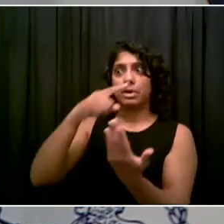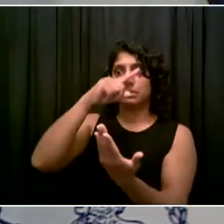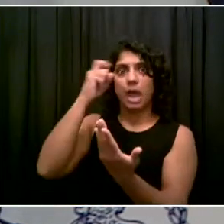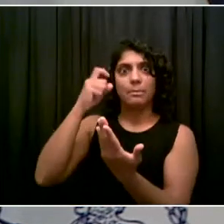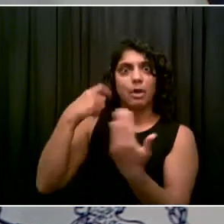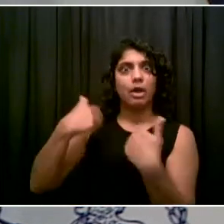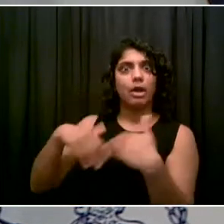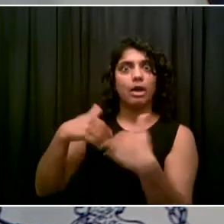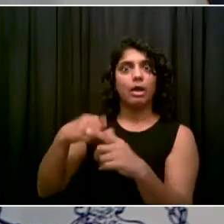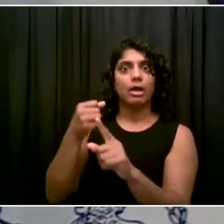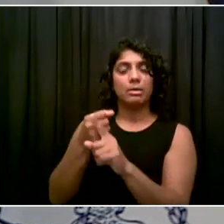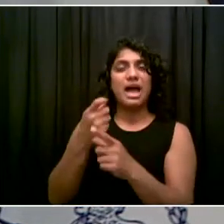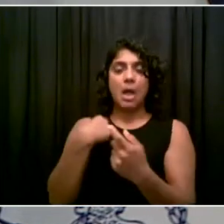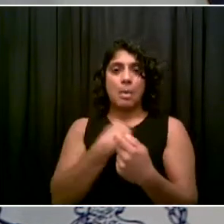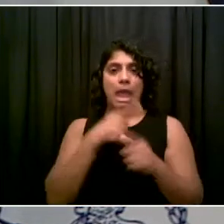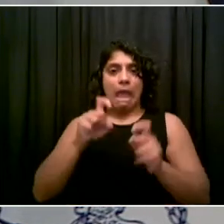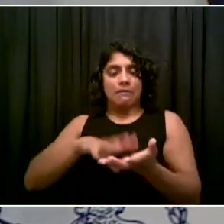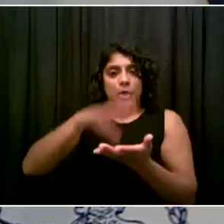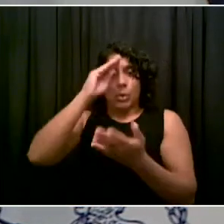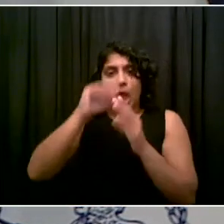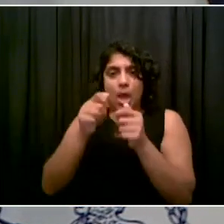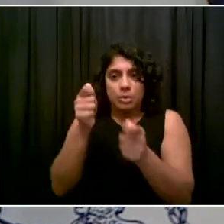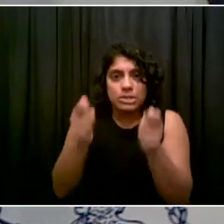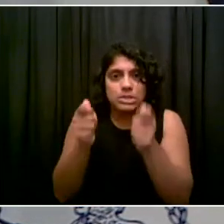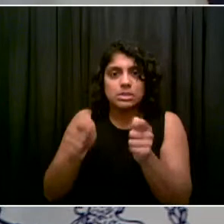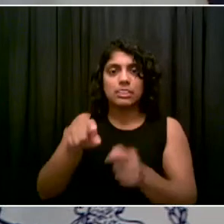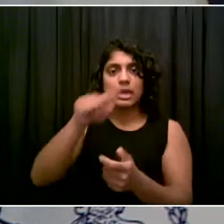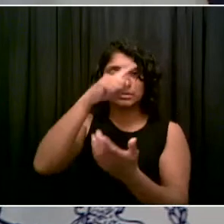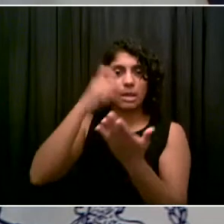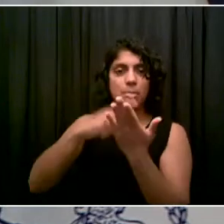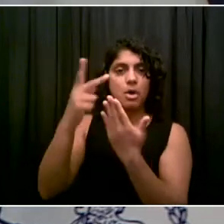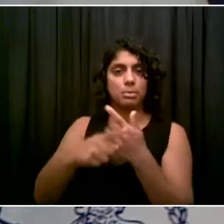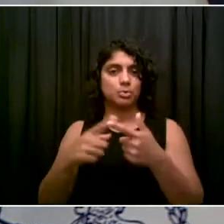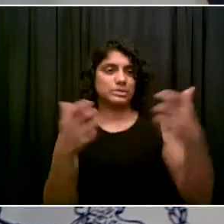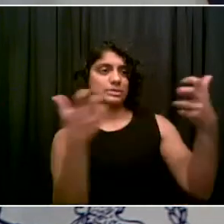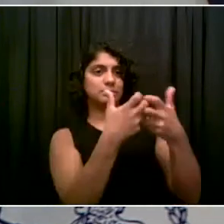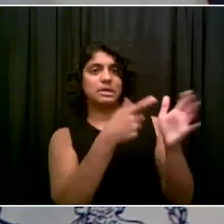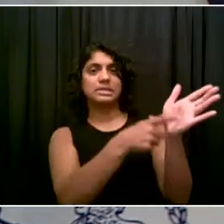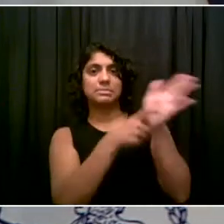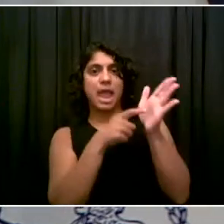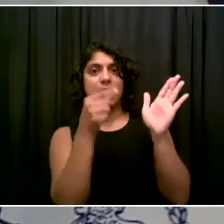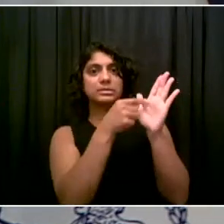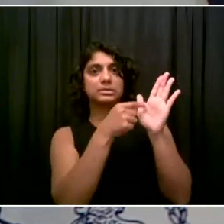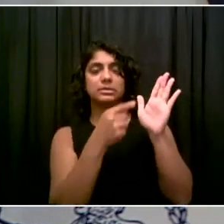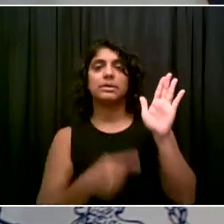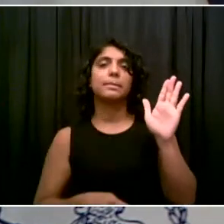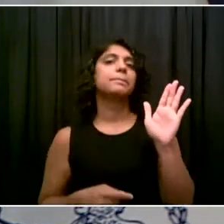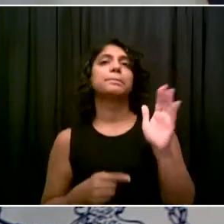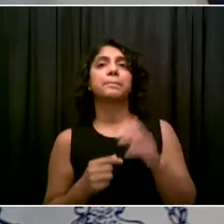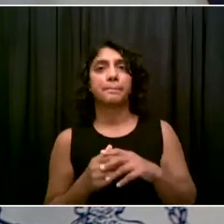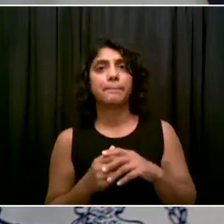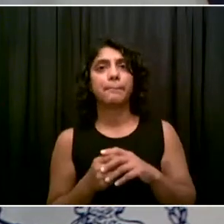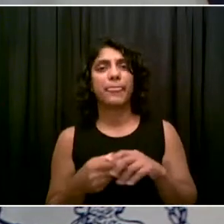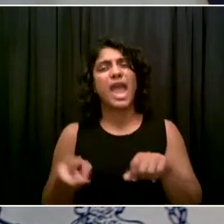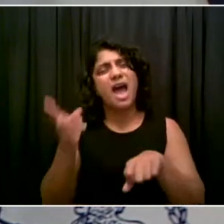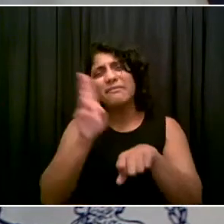ADJUSTMENTS AS WE WENT ALONG. THIS IS A BIG ENDEAVOR ON TOP